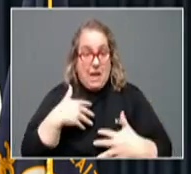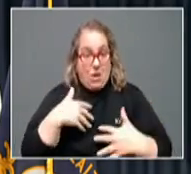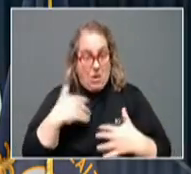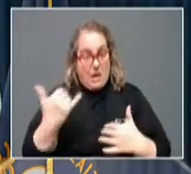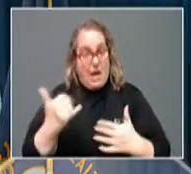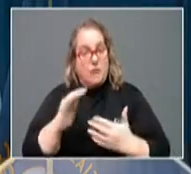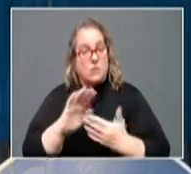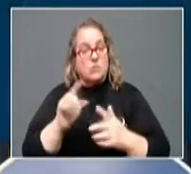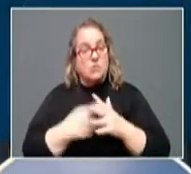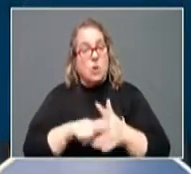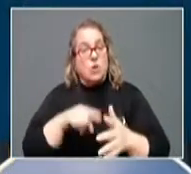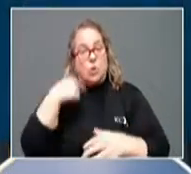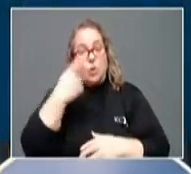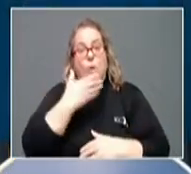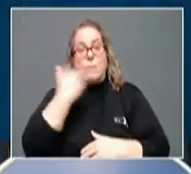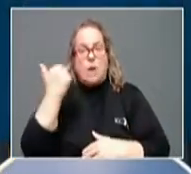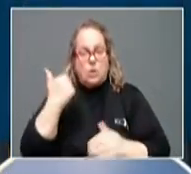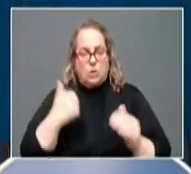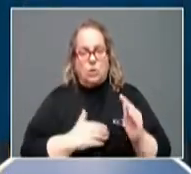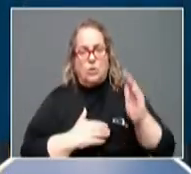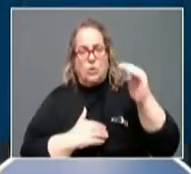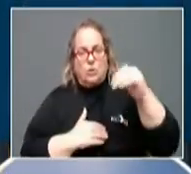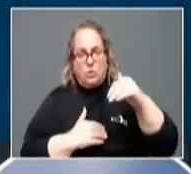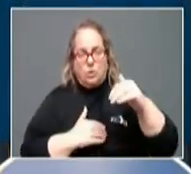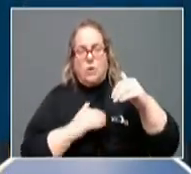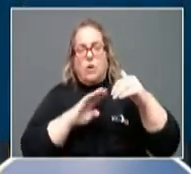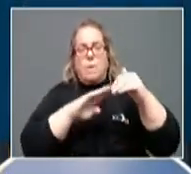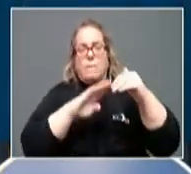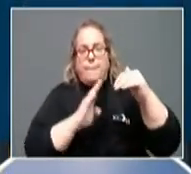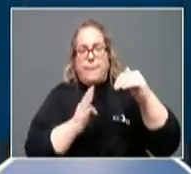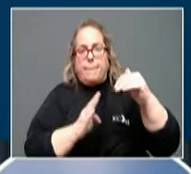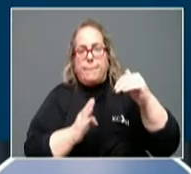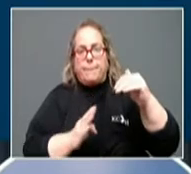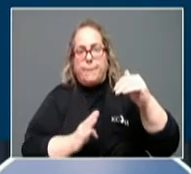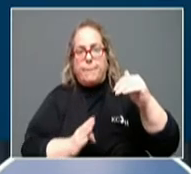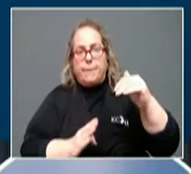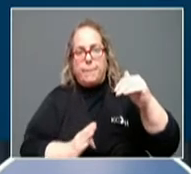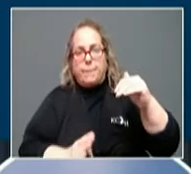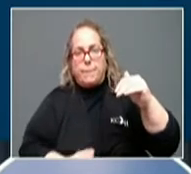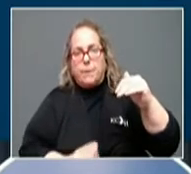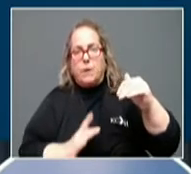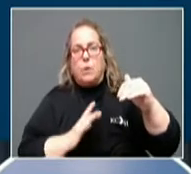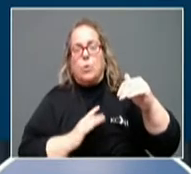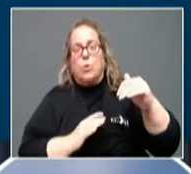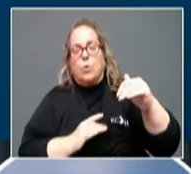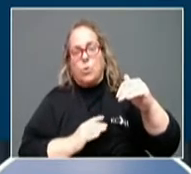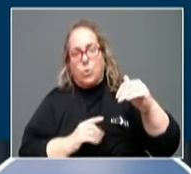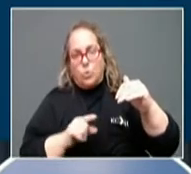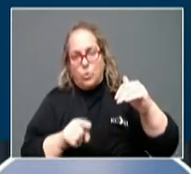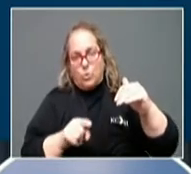better. Our stair stepper chart as you can see this is our third straight week